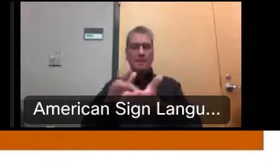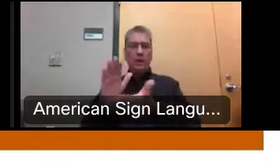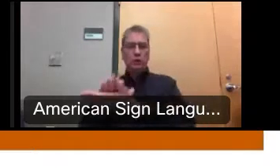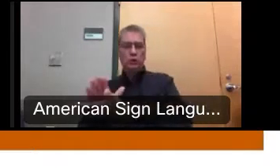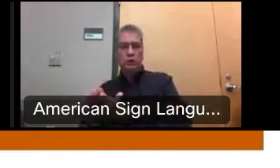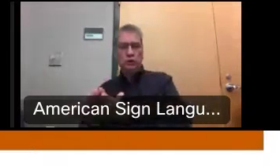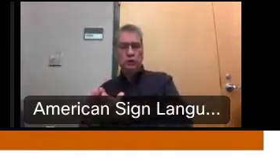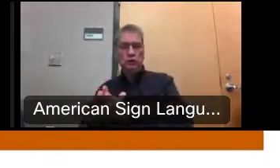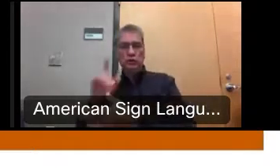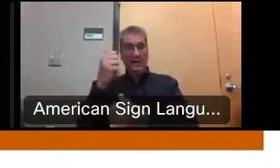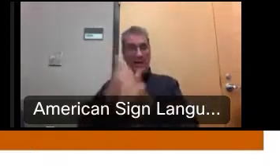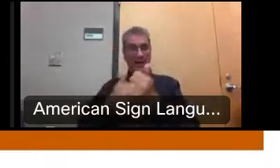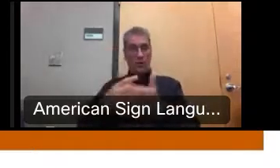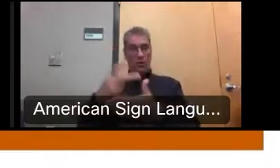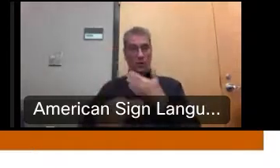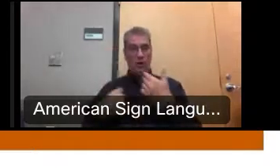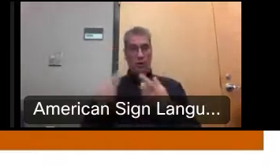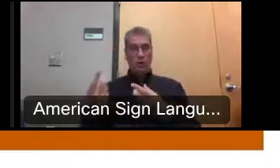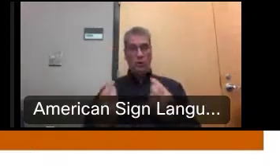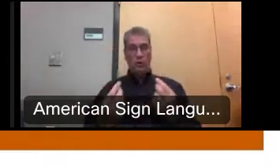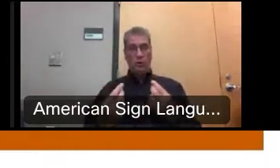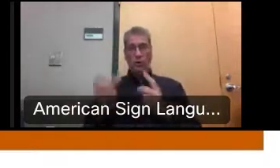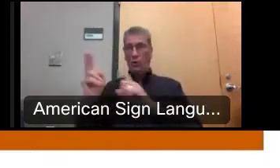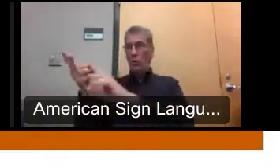And for every project, we do, we're pulling in our colleagues from public health and pharmacy